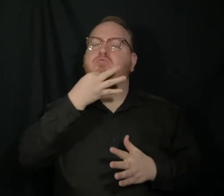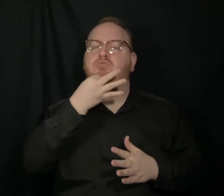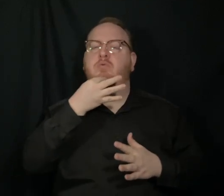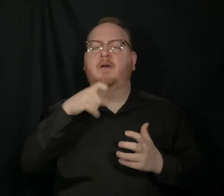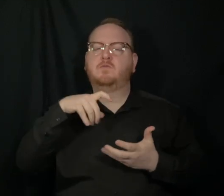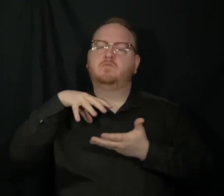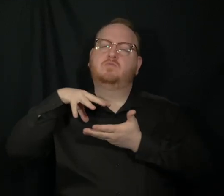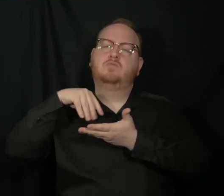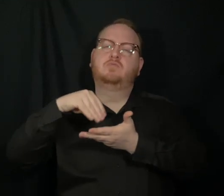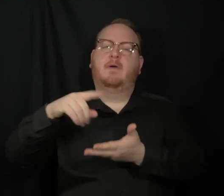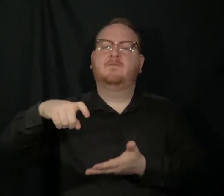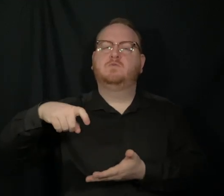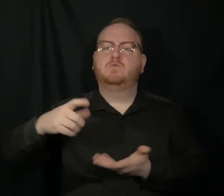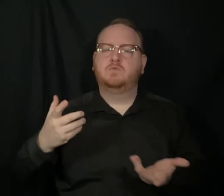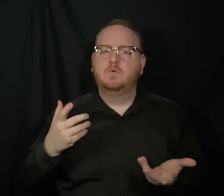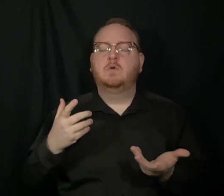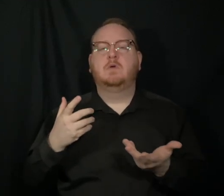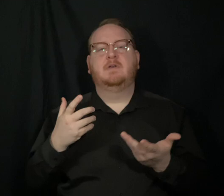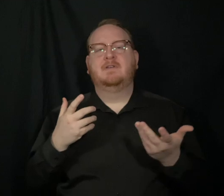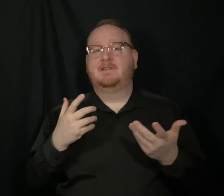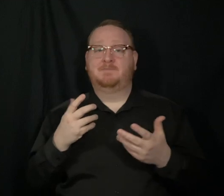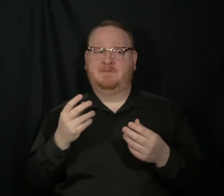can't, you won't know how to do it all at once you and you're